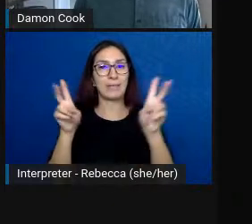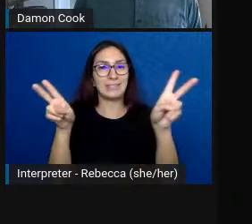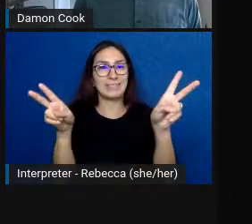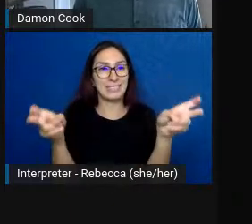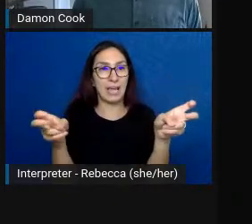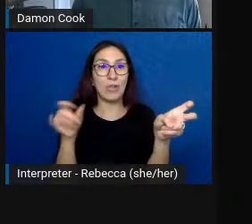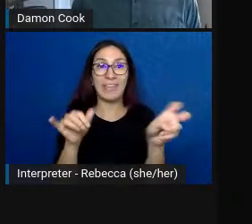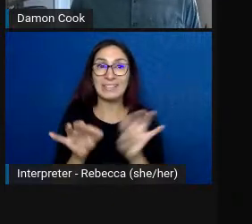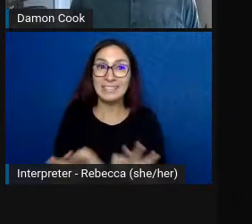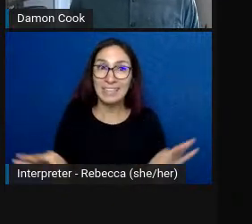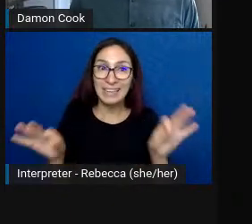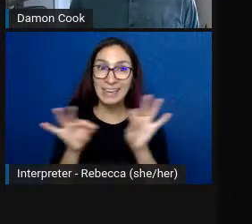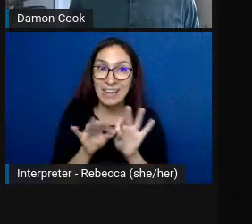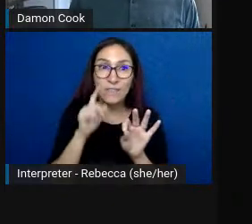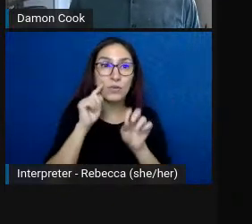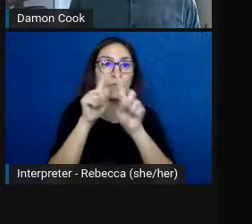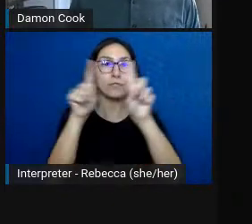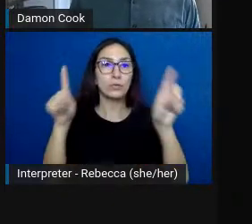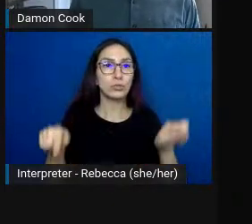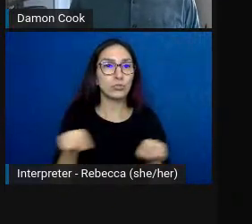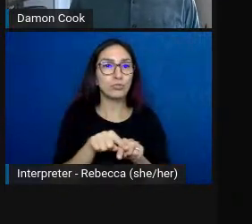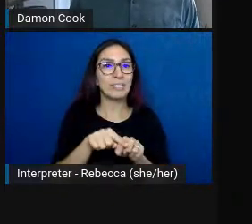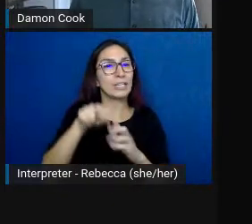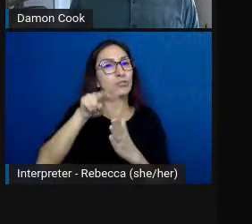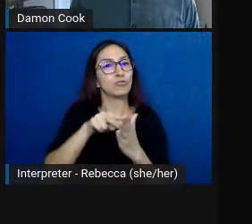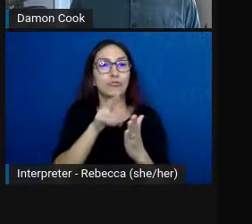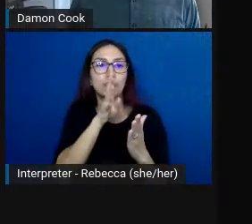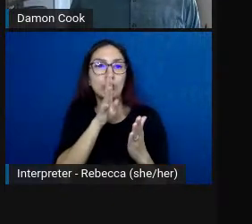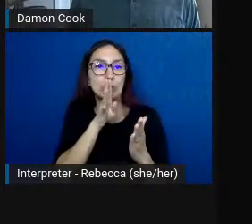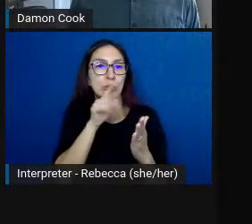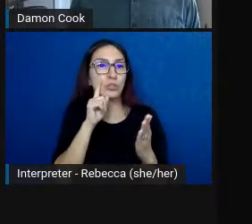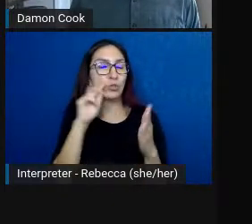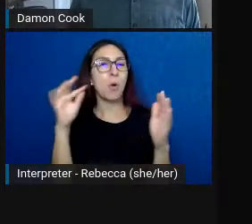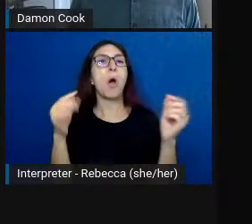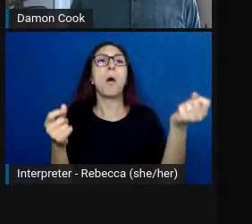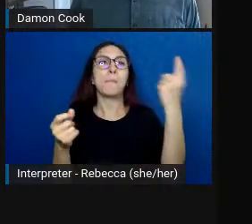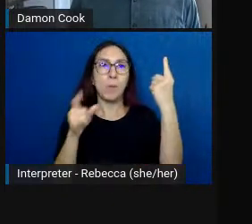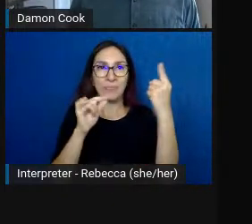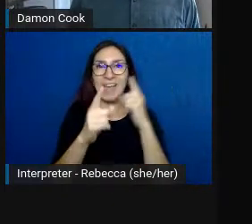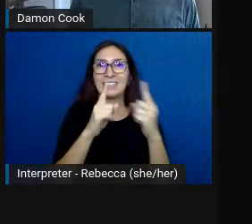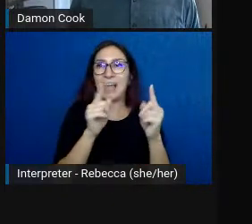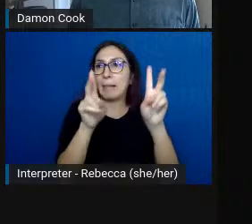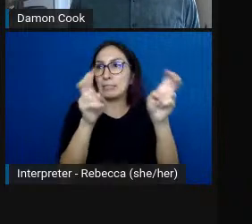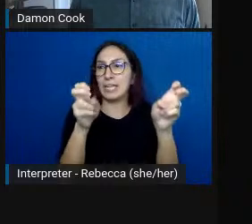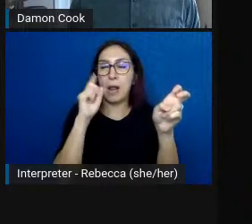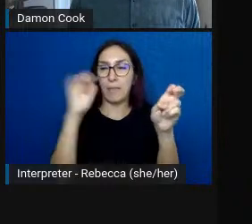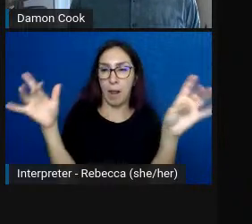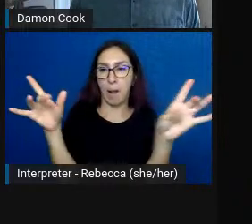and hide it from assistive technology . [REFERRING TO SLIDES] [DEMONSTRATING]